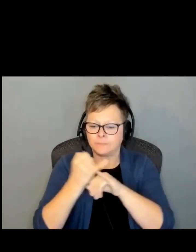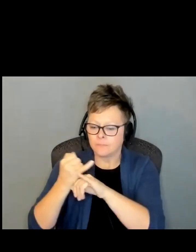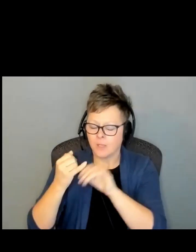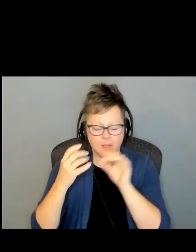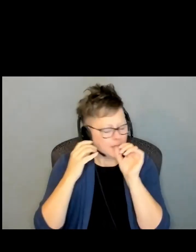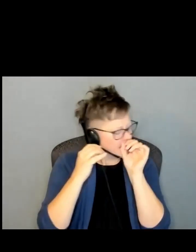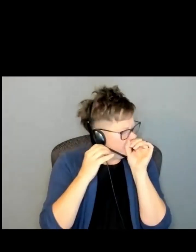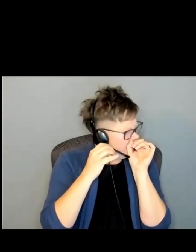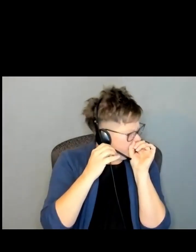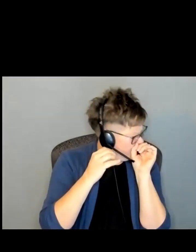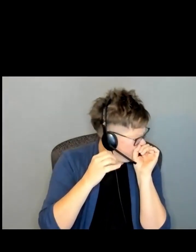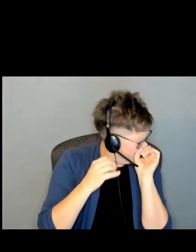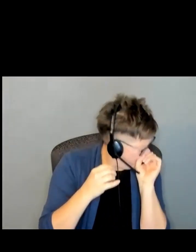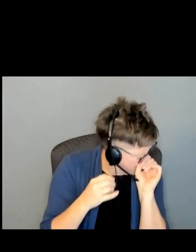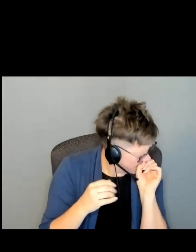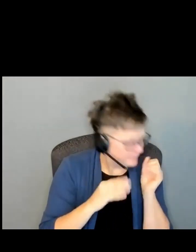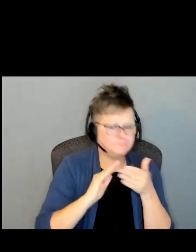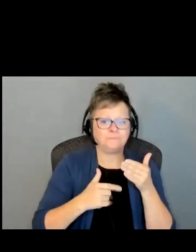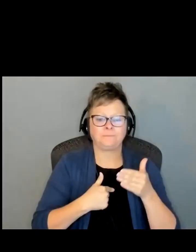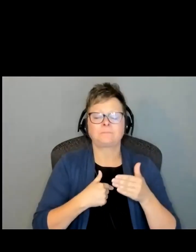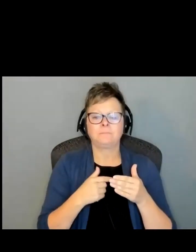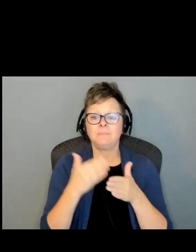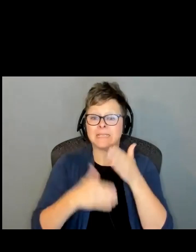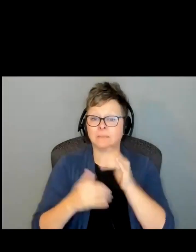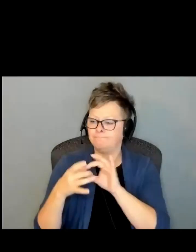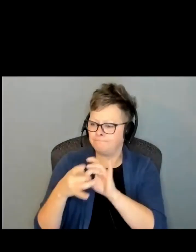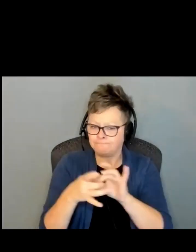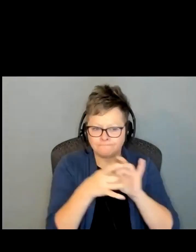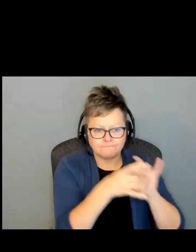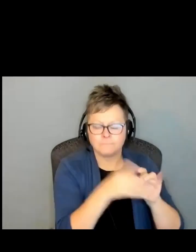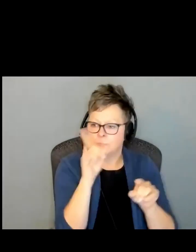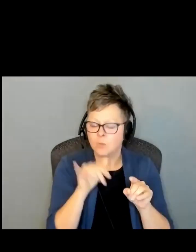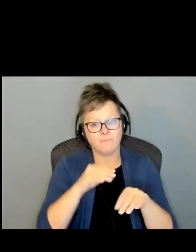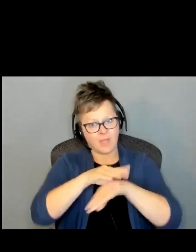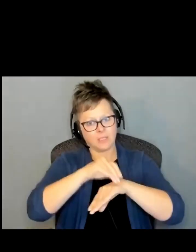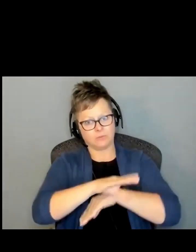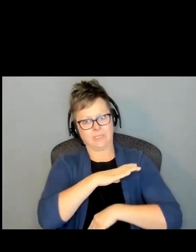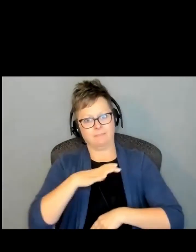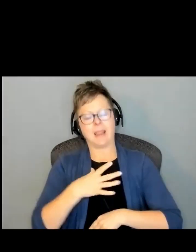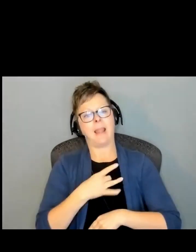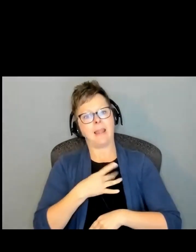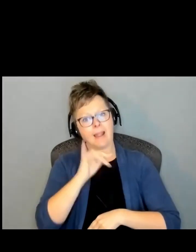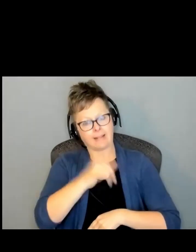are shaped. And I really love this idea of an advisory committee as an accountability measure.